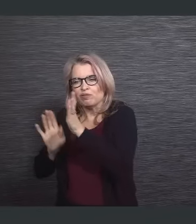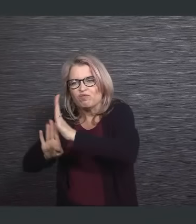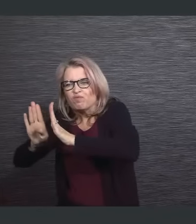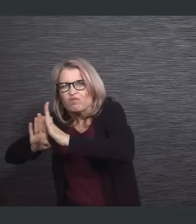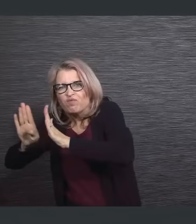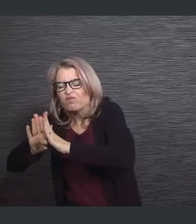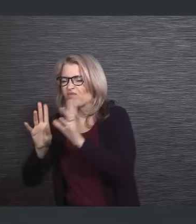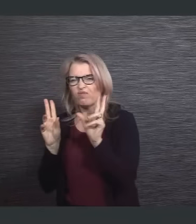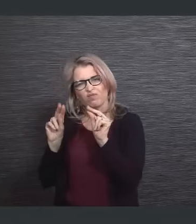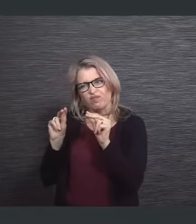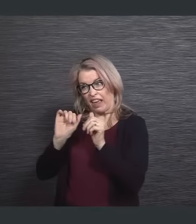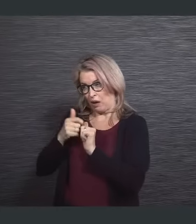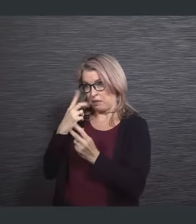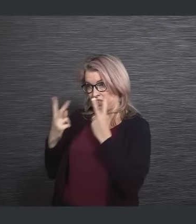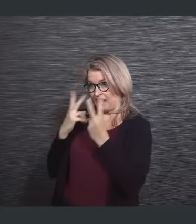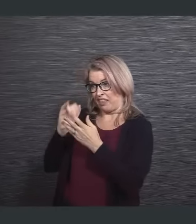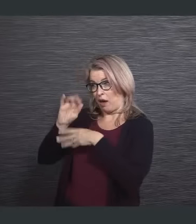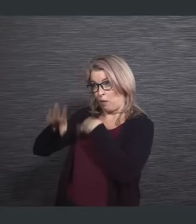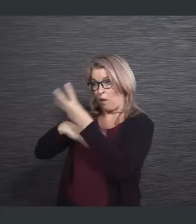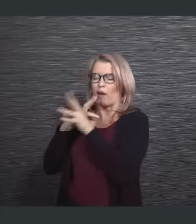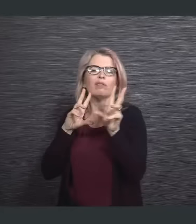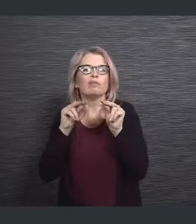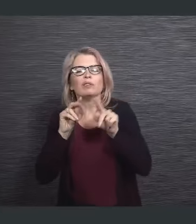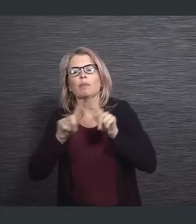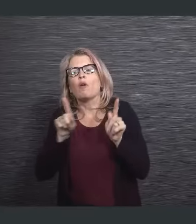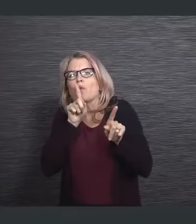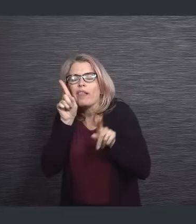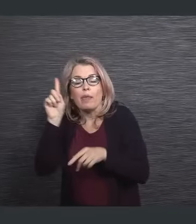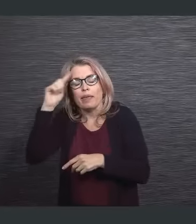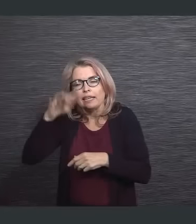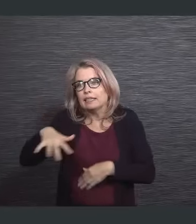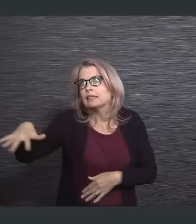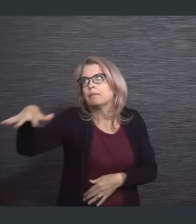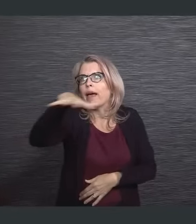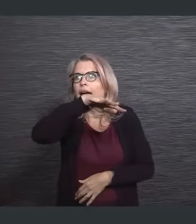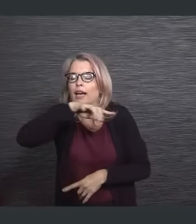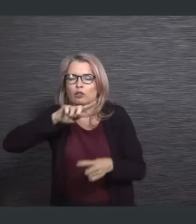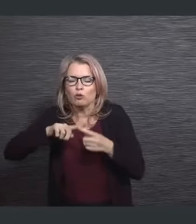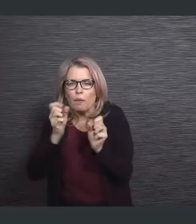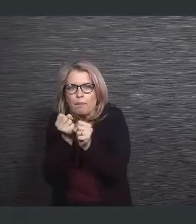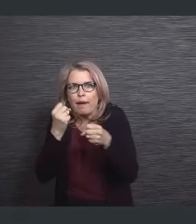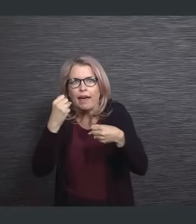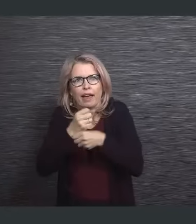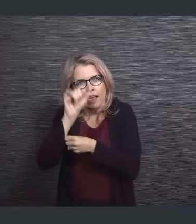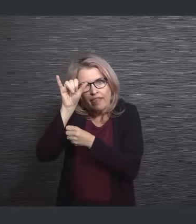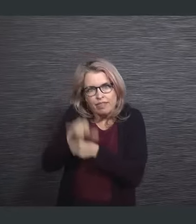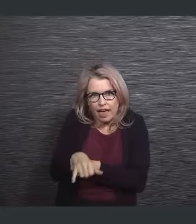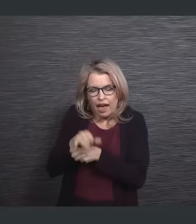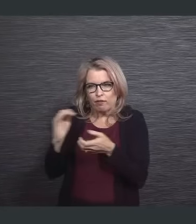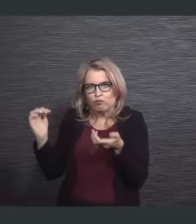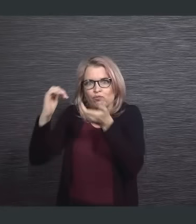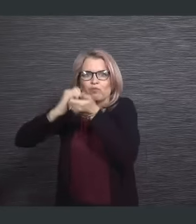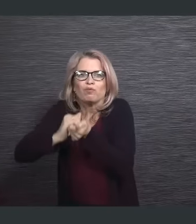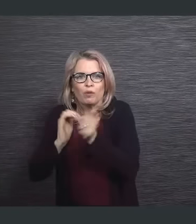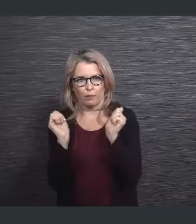and the way we see the universe, but really leaving space to co-create and evolve that universe with the people who